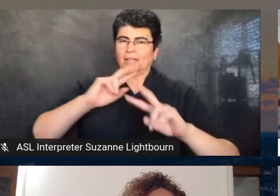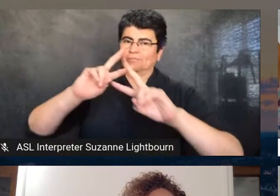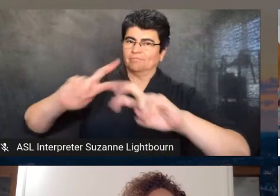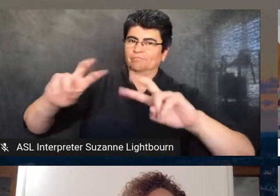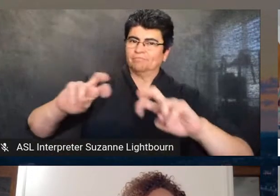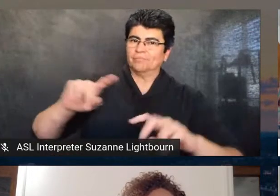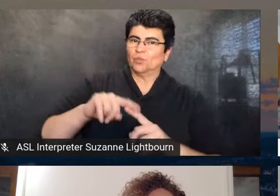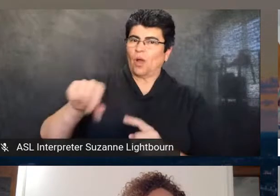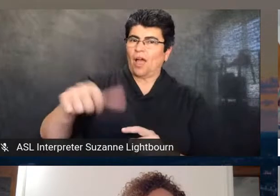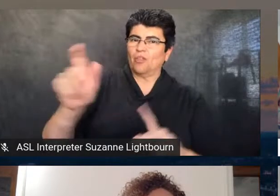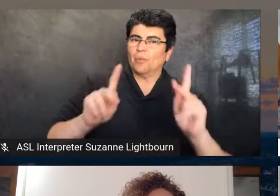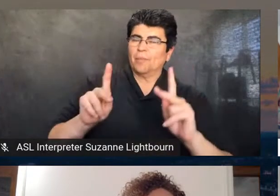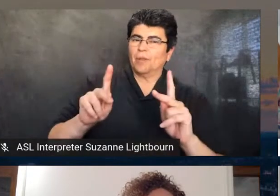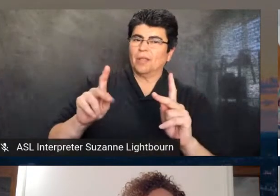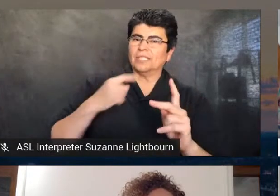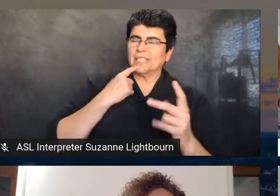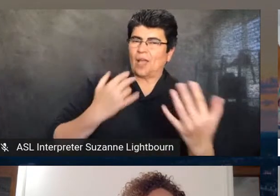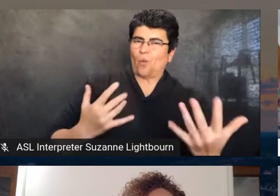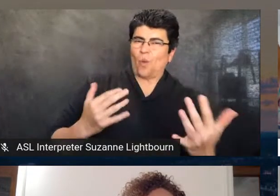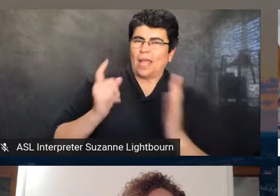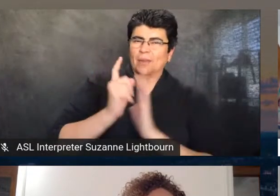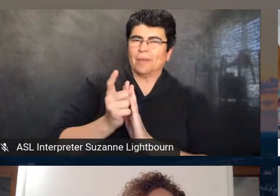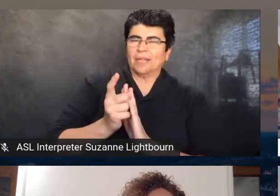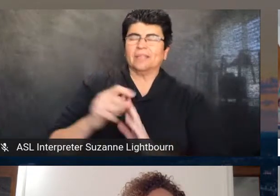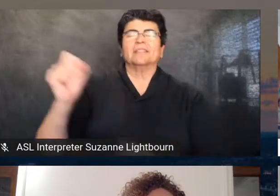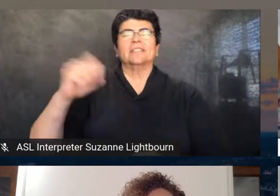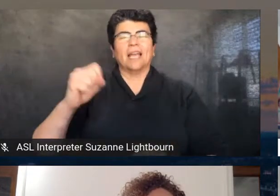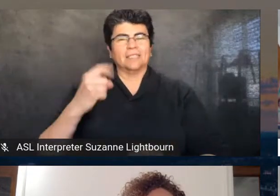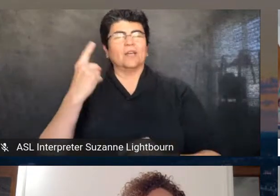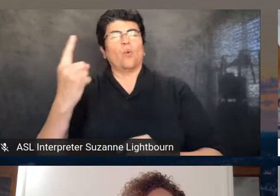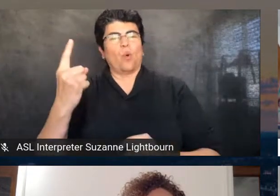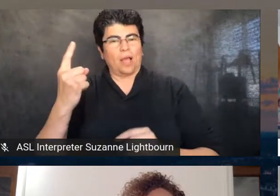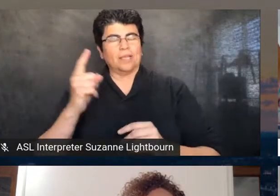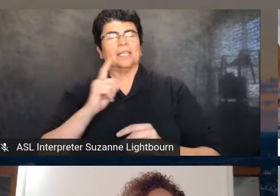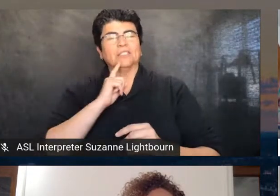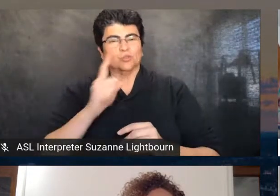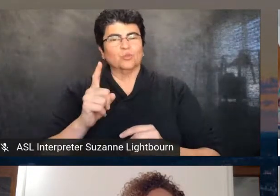on the one hand, it's true that people who